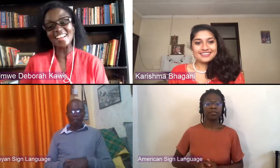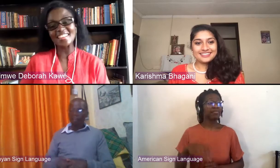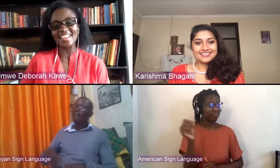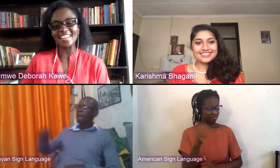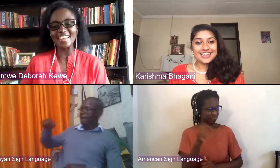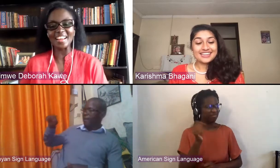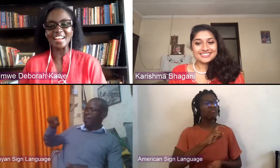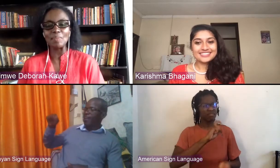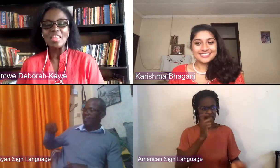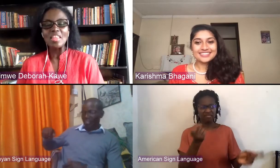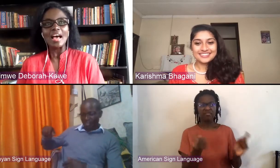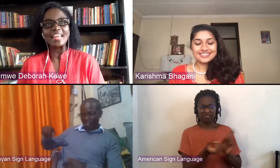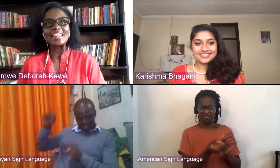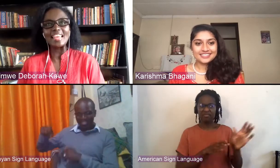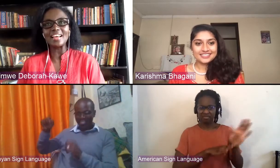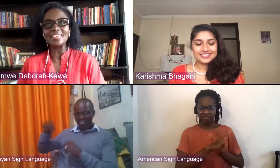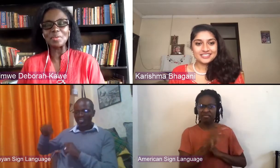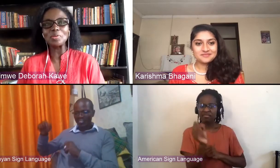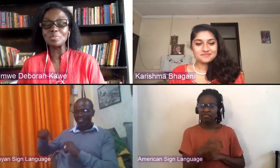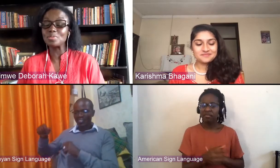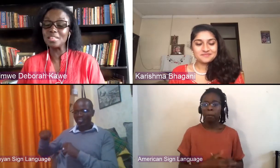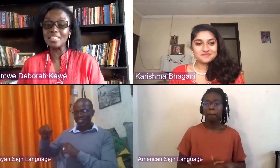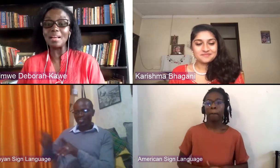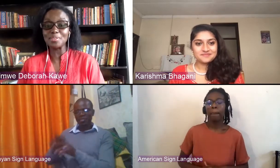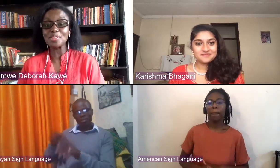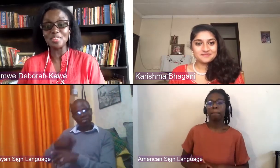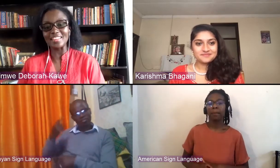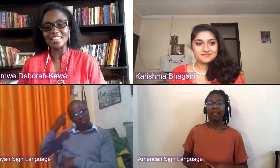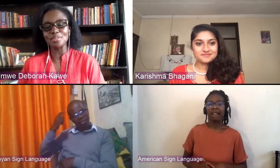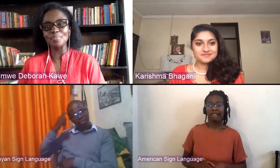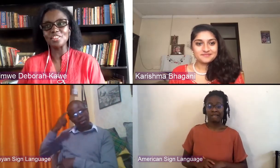And I think what was really, I'm so glad that you mentioned that